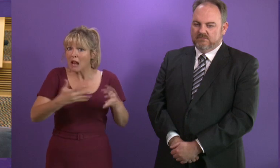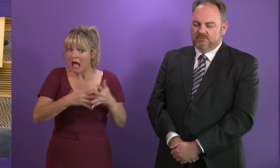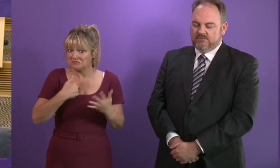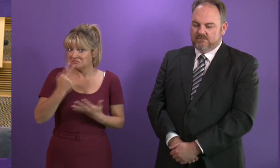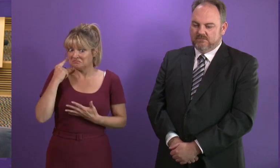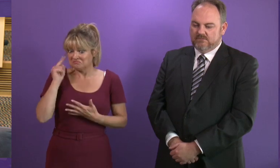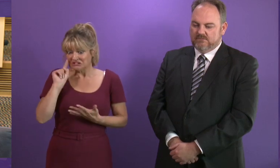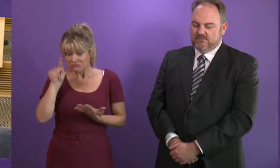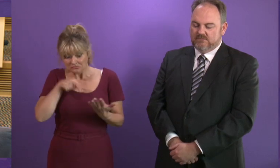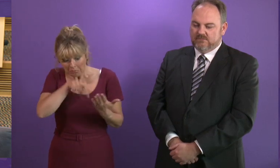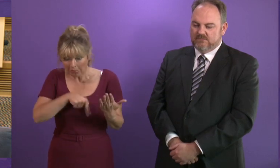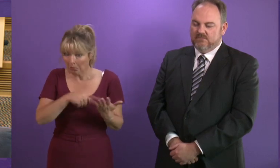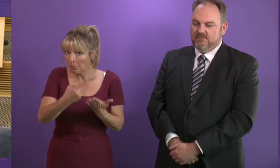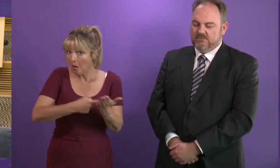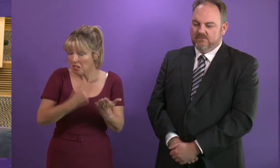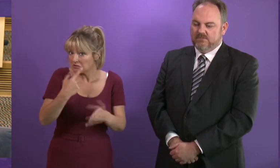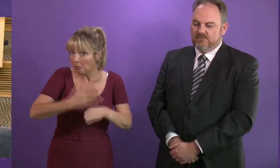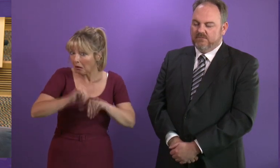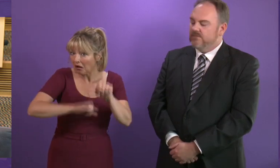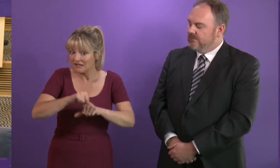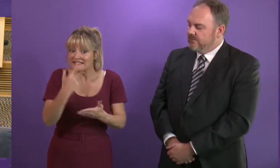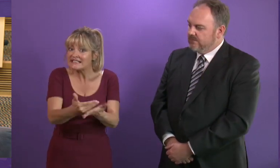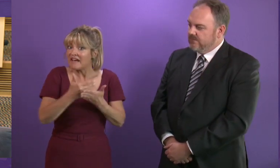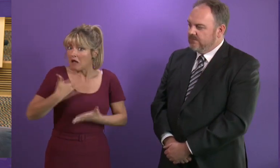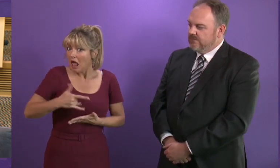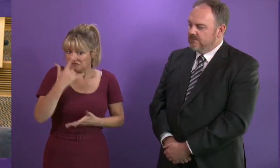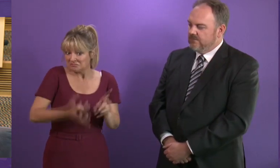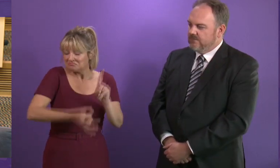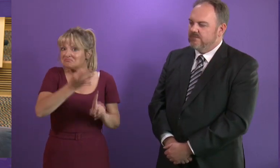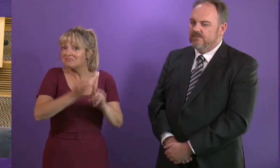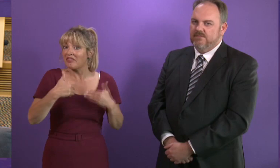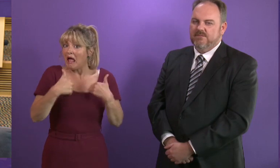saving lives and improving health for people across the country. I am proud of the policy,